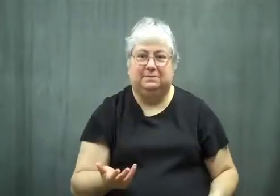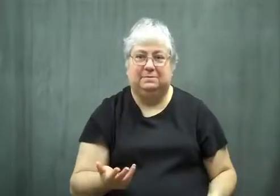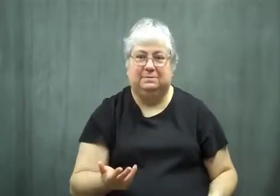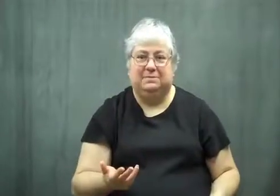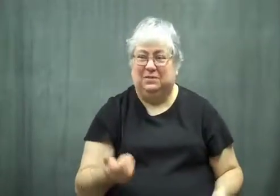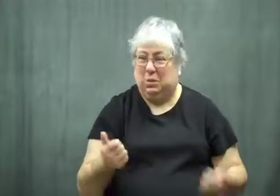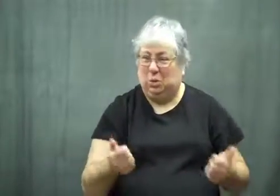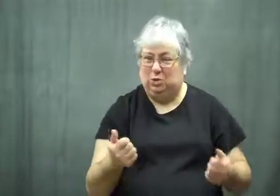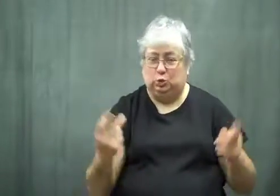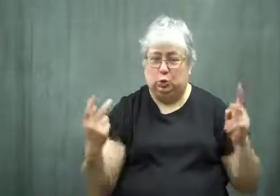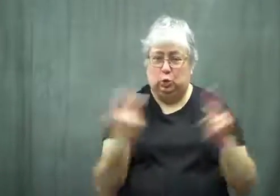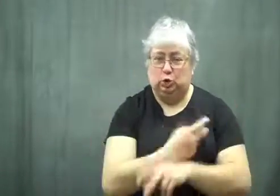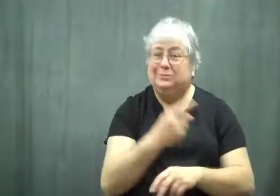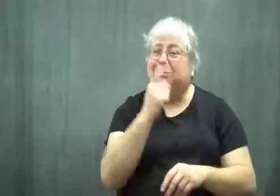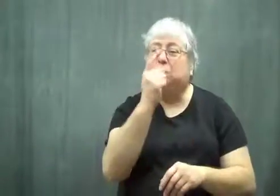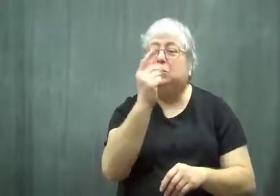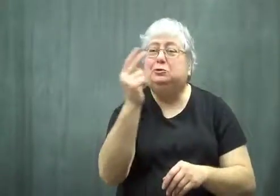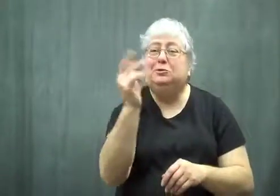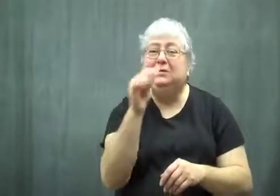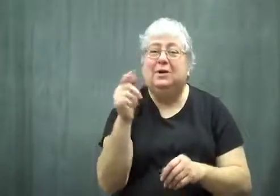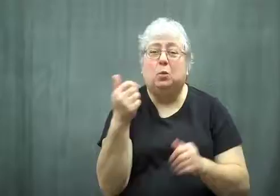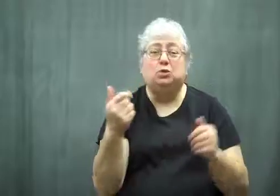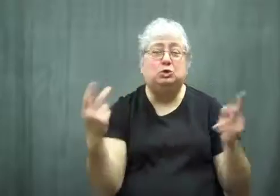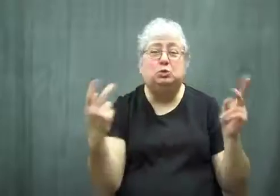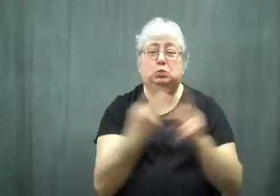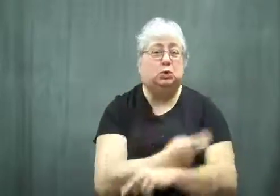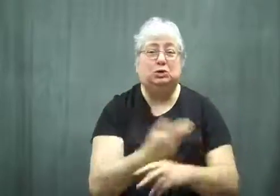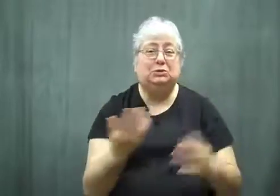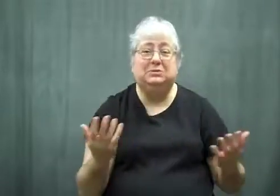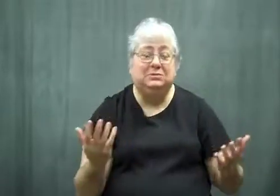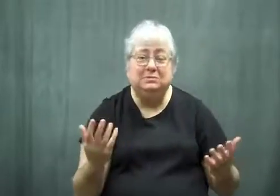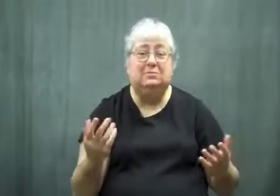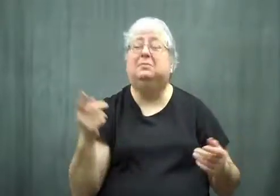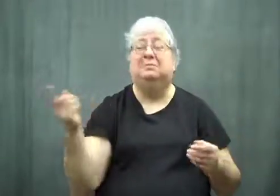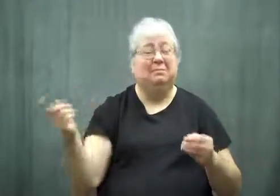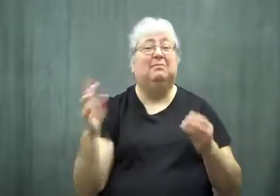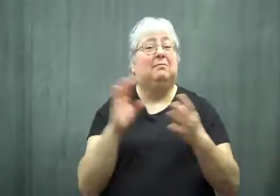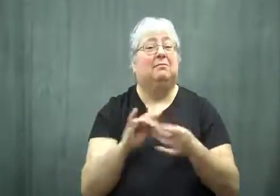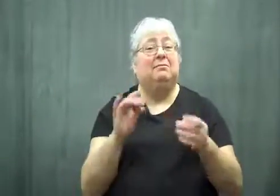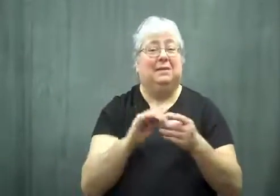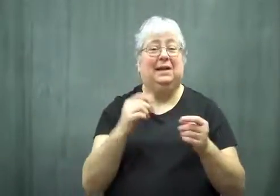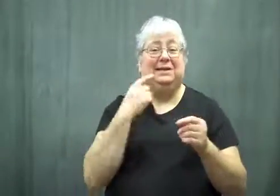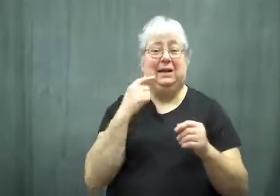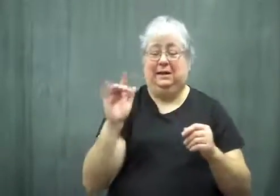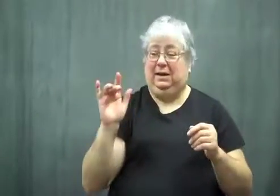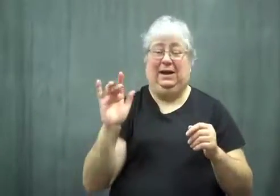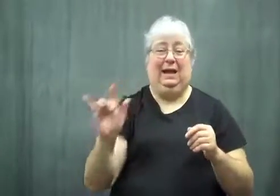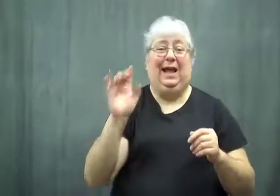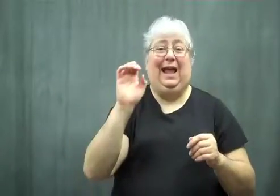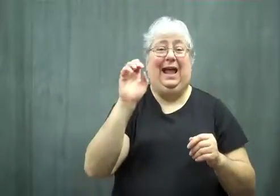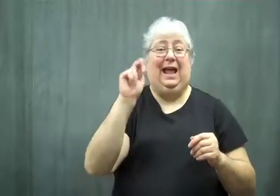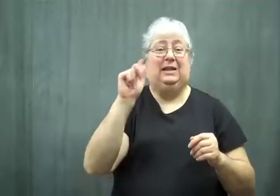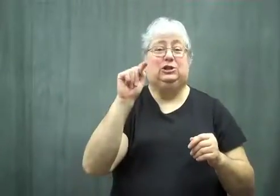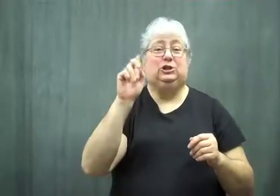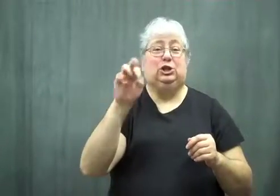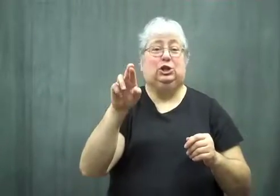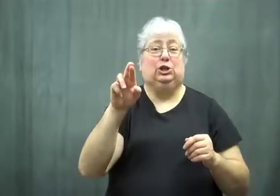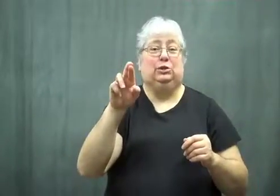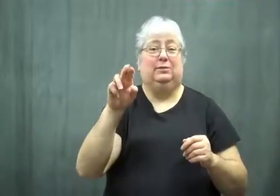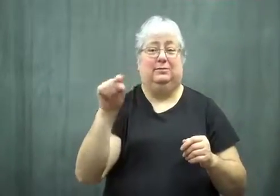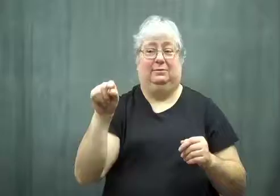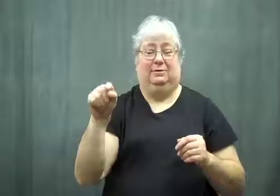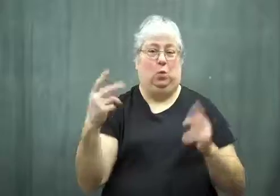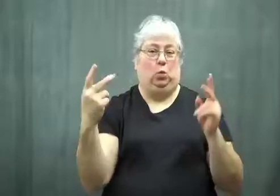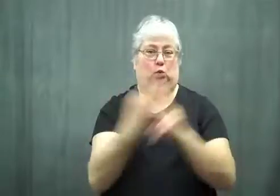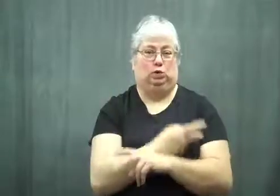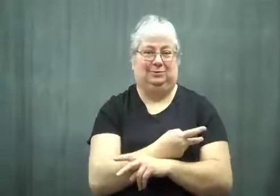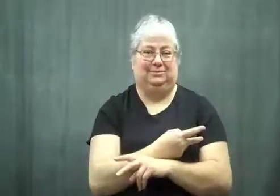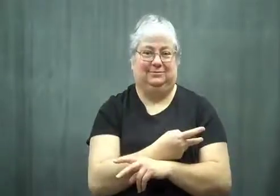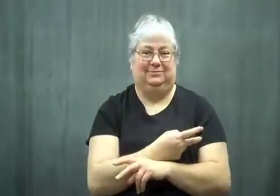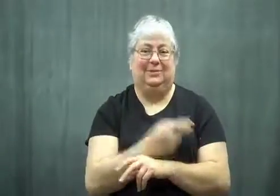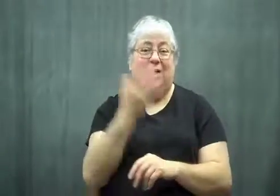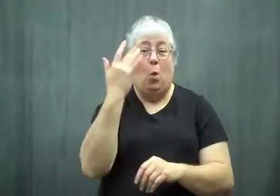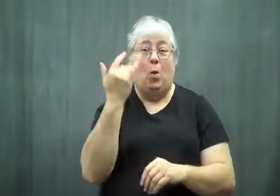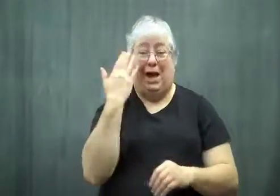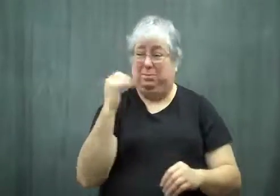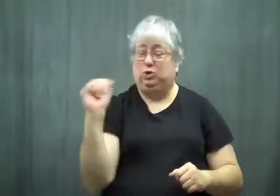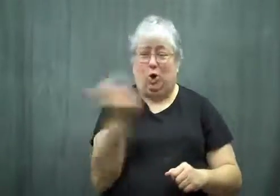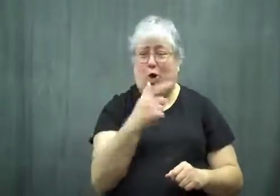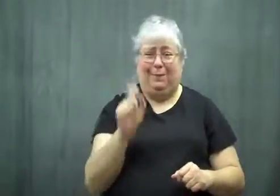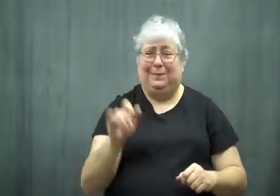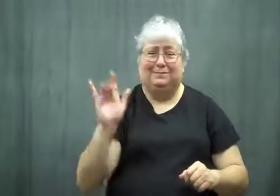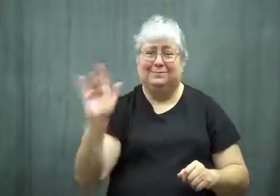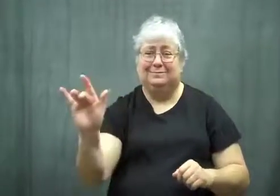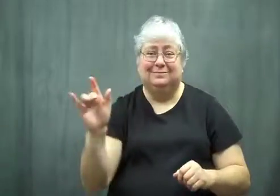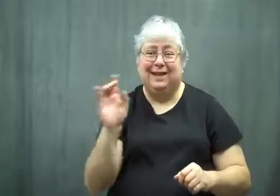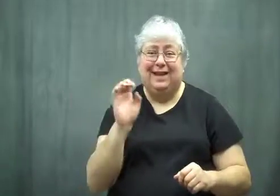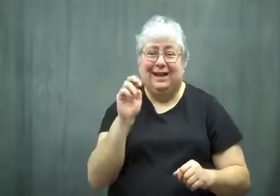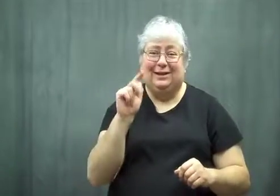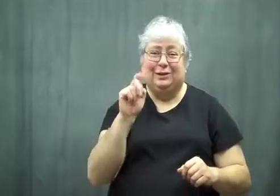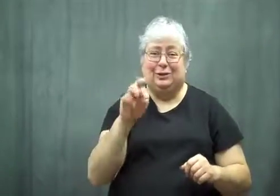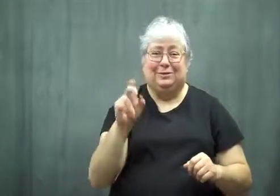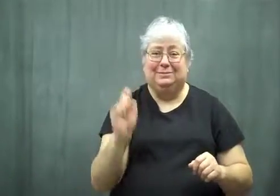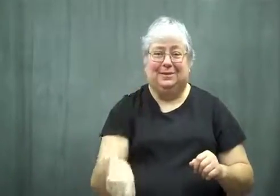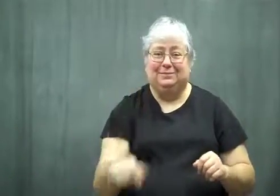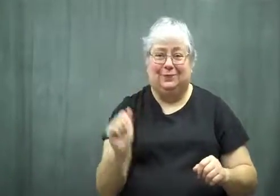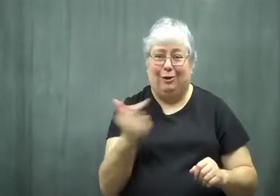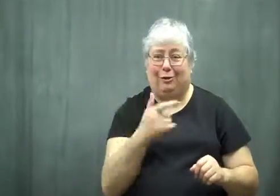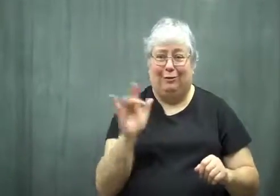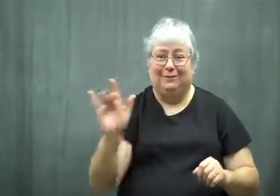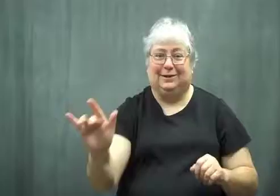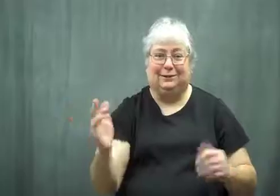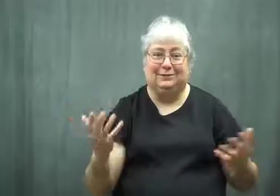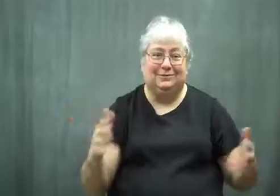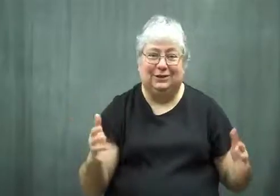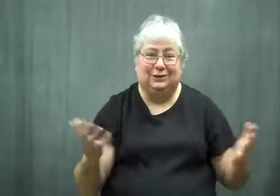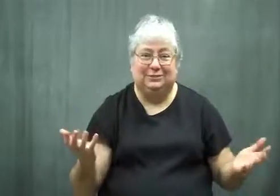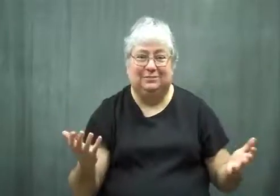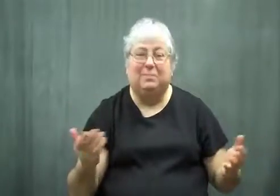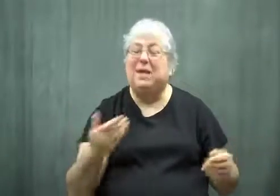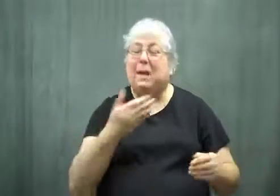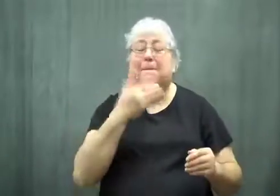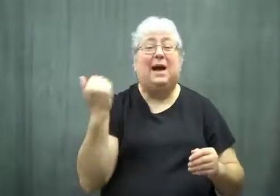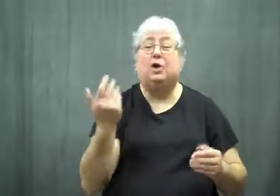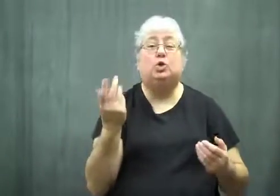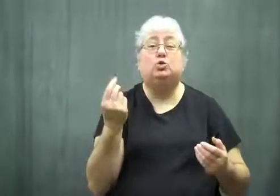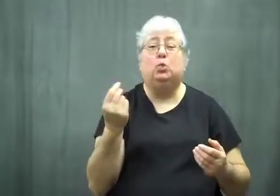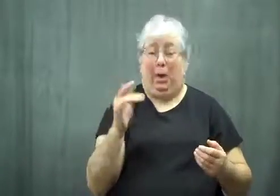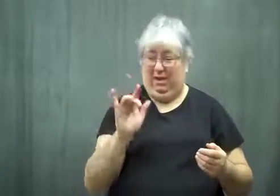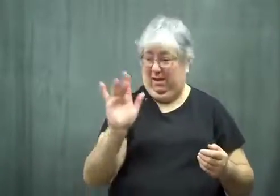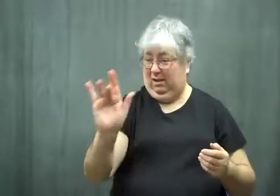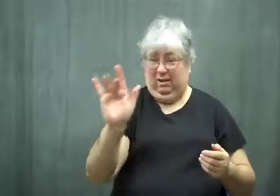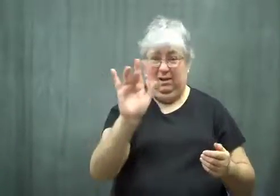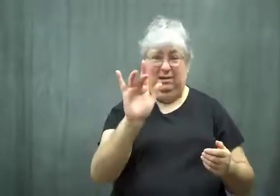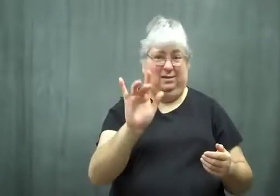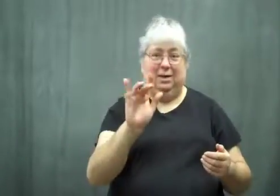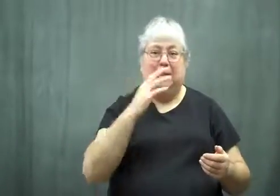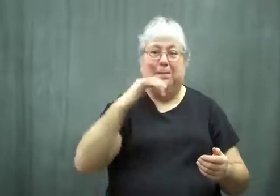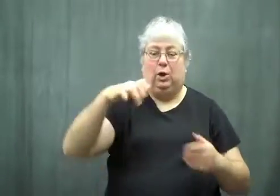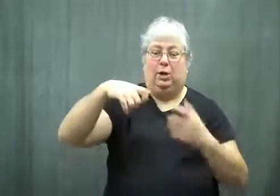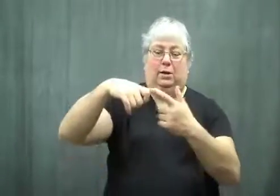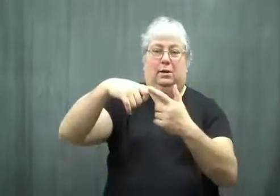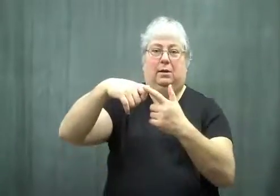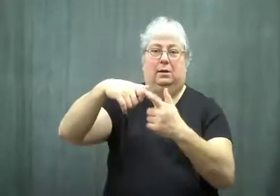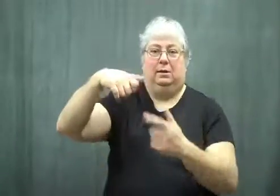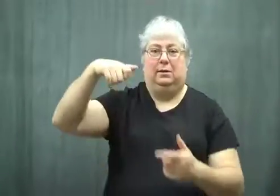The "enter" key was the worst because everyone has to touch that one.